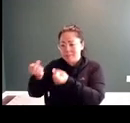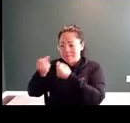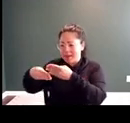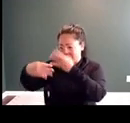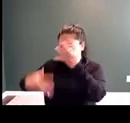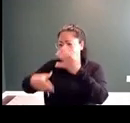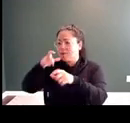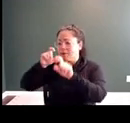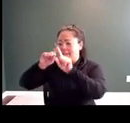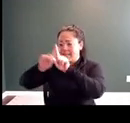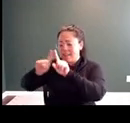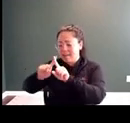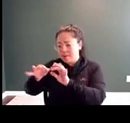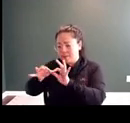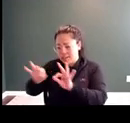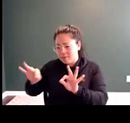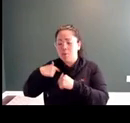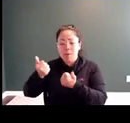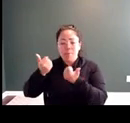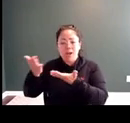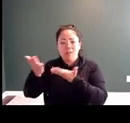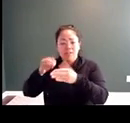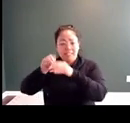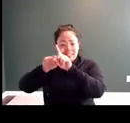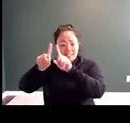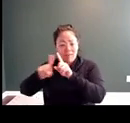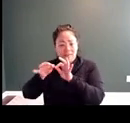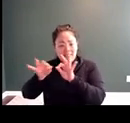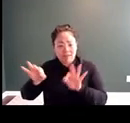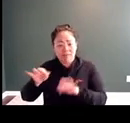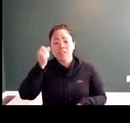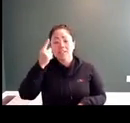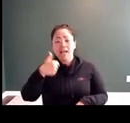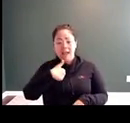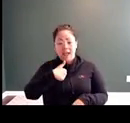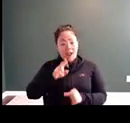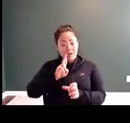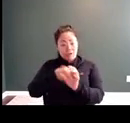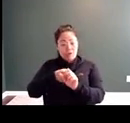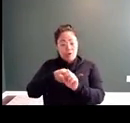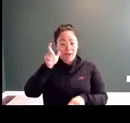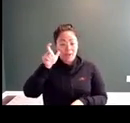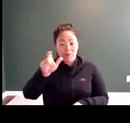that helps provide services in those other languages. I joined LUNA in 2015 in a marketing role,